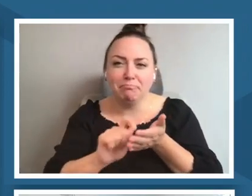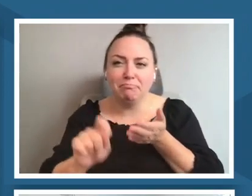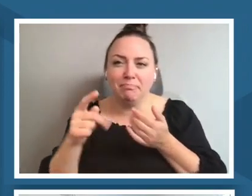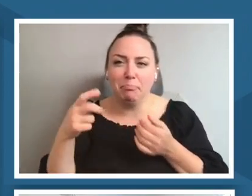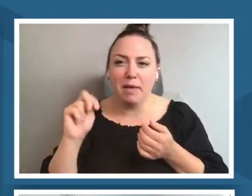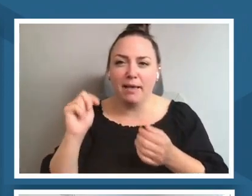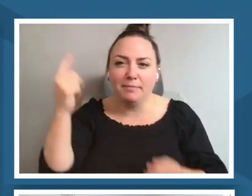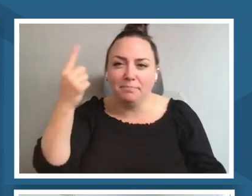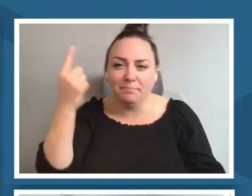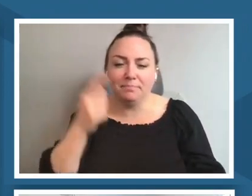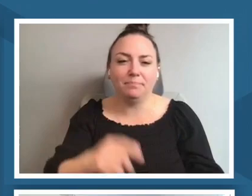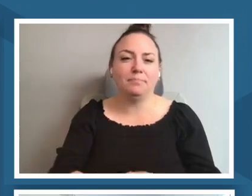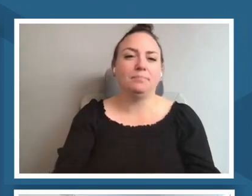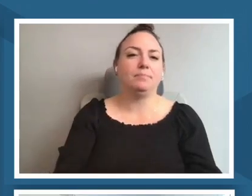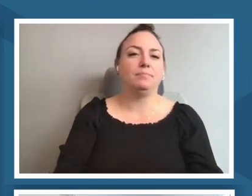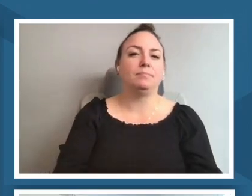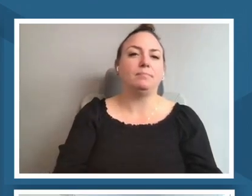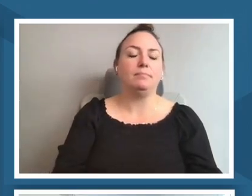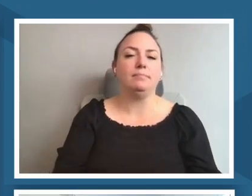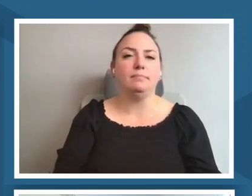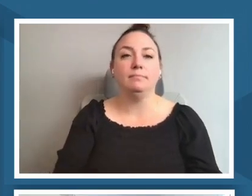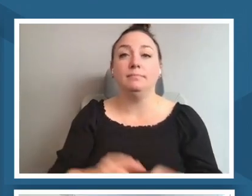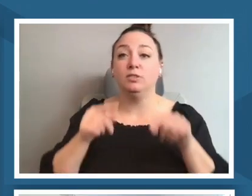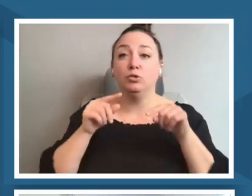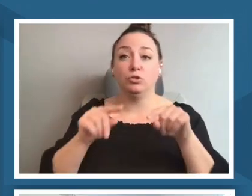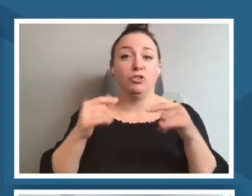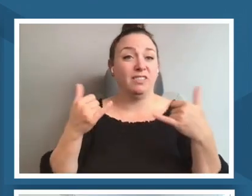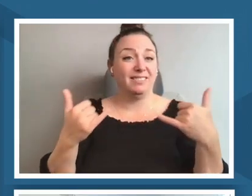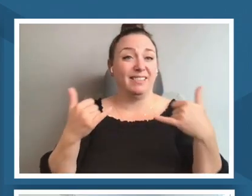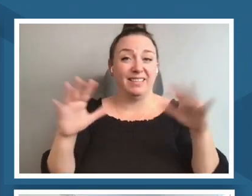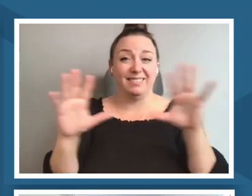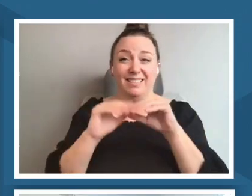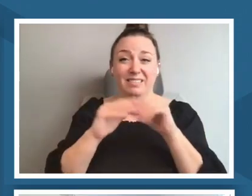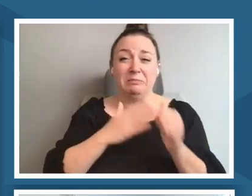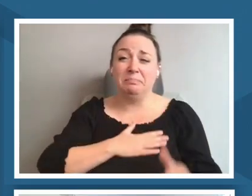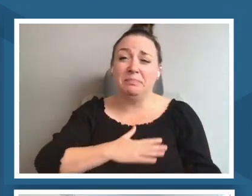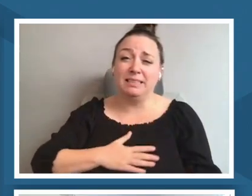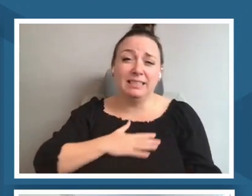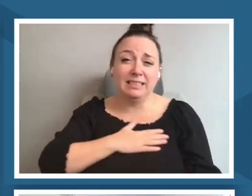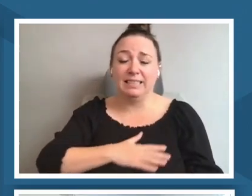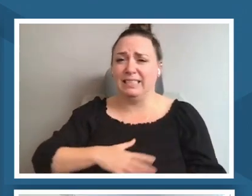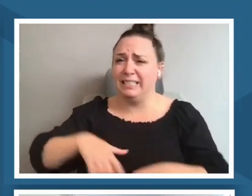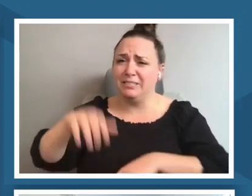and throughout today's session please